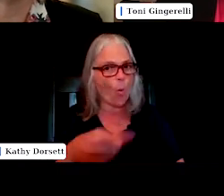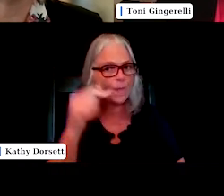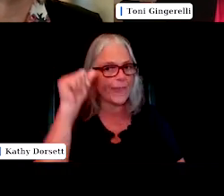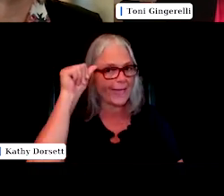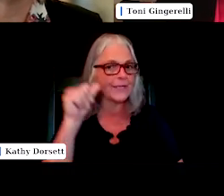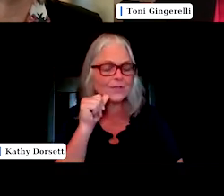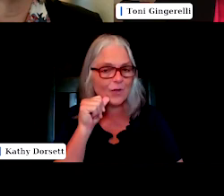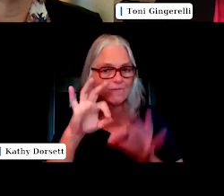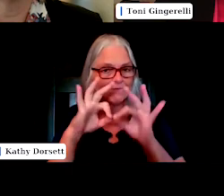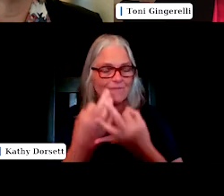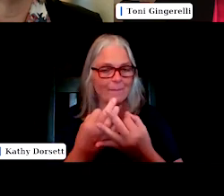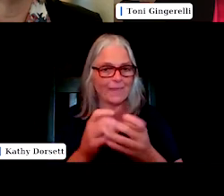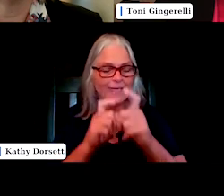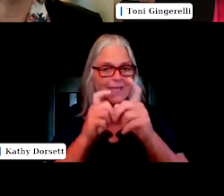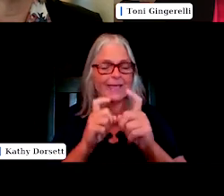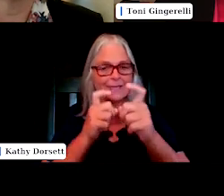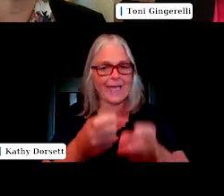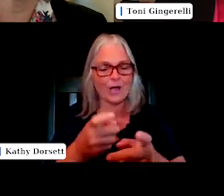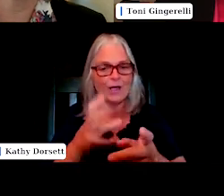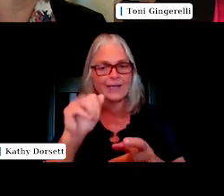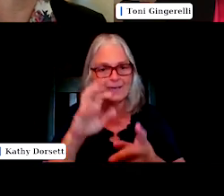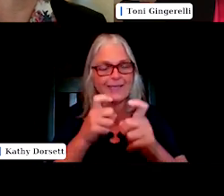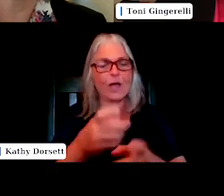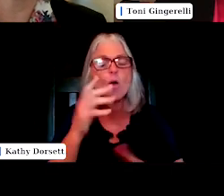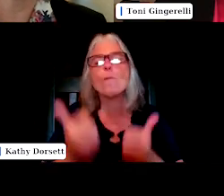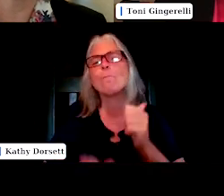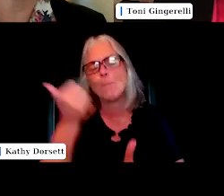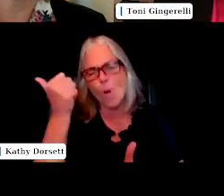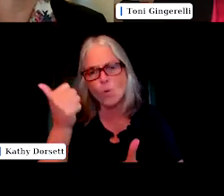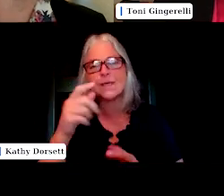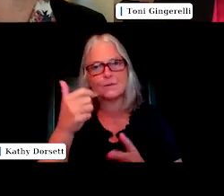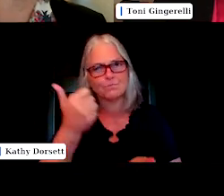Family caregivers. As you know, the majority of caregiving youth assist adults, many older ones.